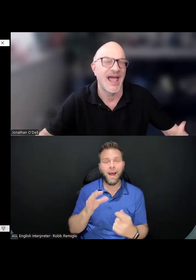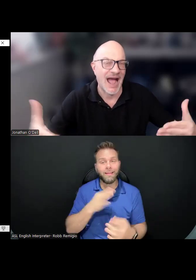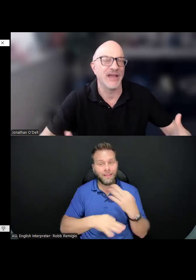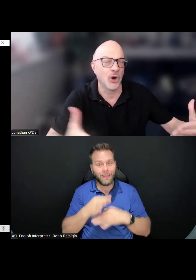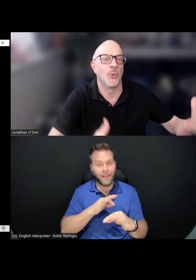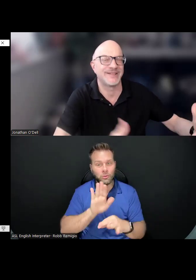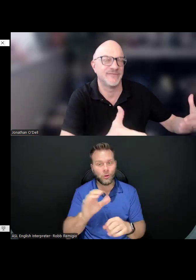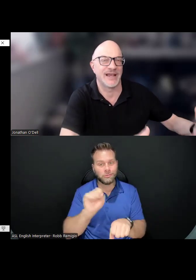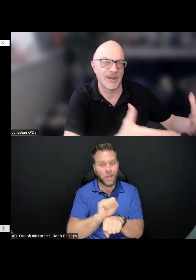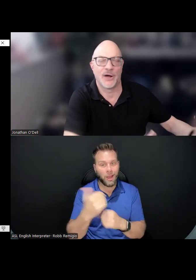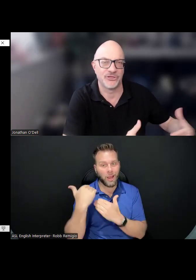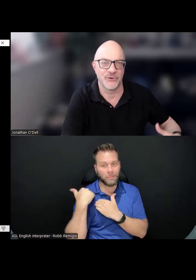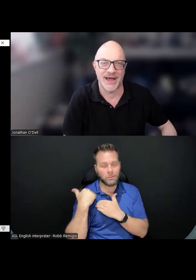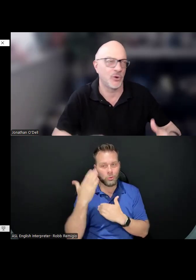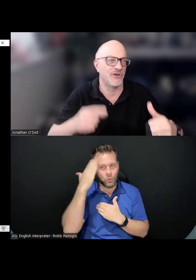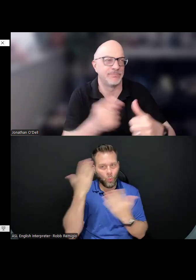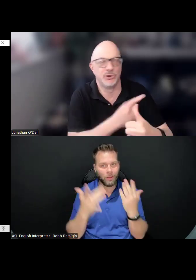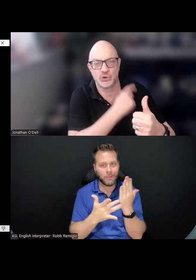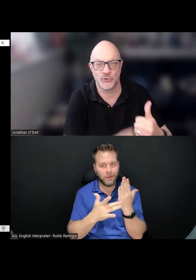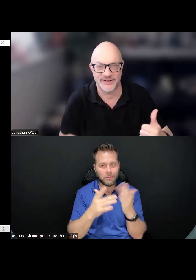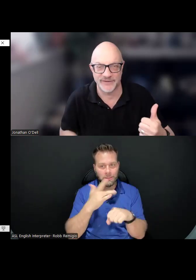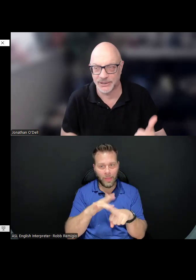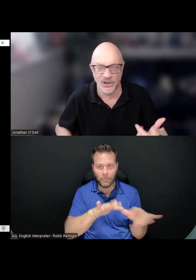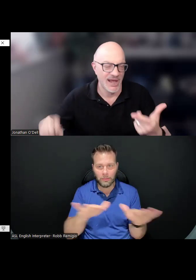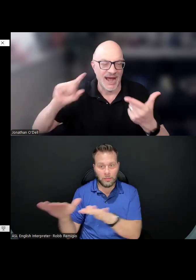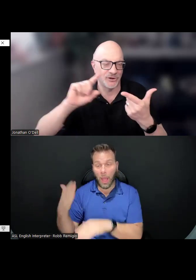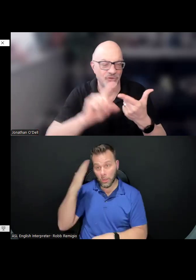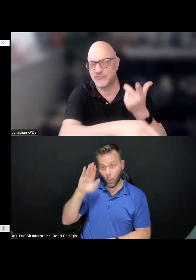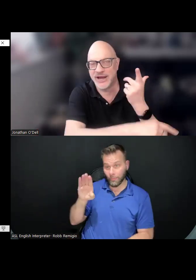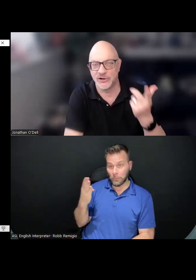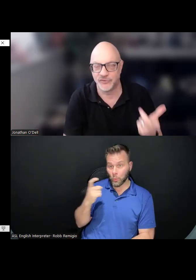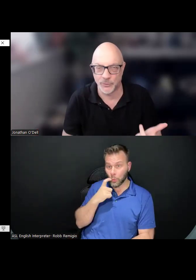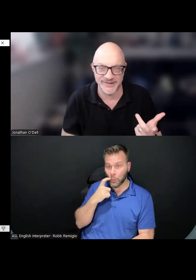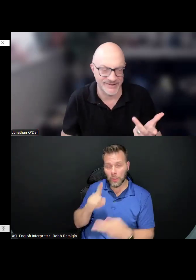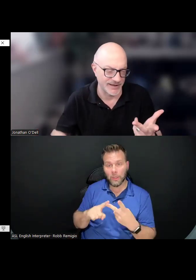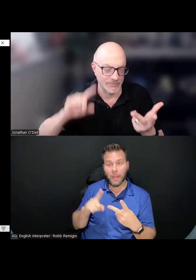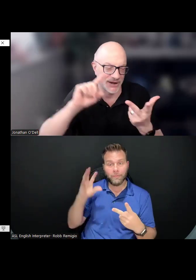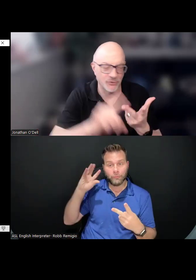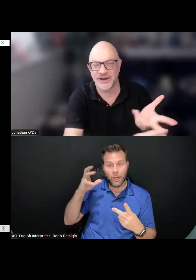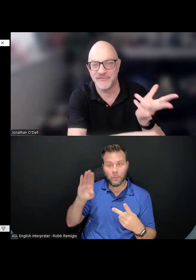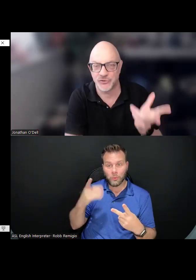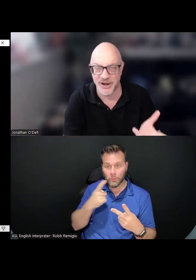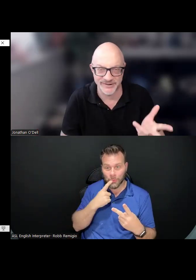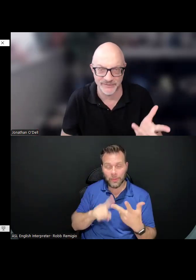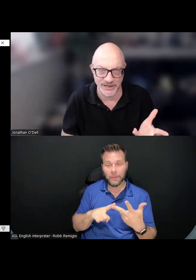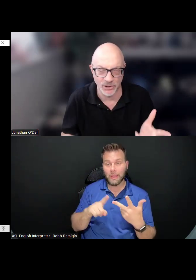somebody like me, whose job it is to know that stuff, I know I know Bluetooth is available. I know radio frequency is